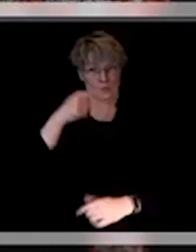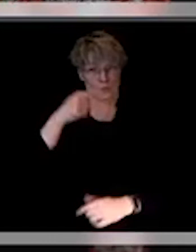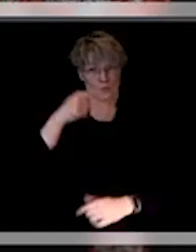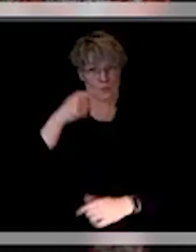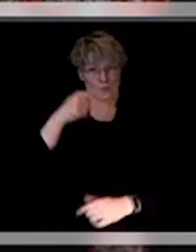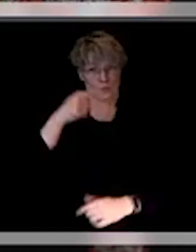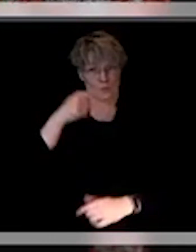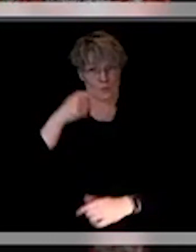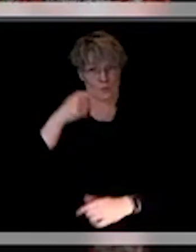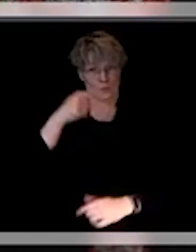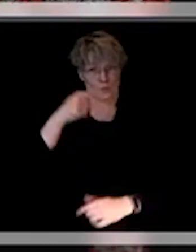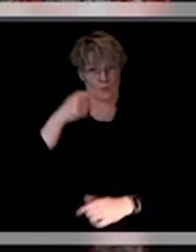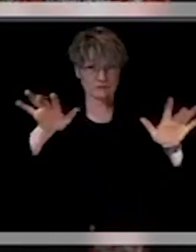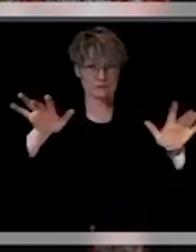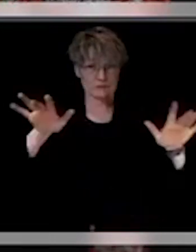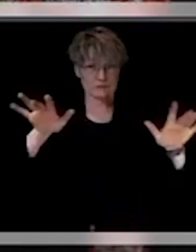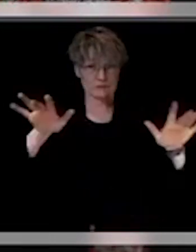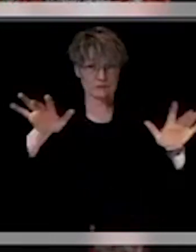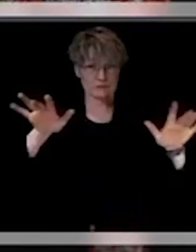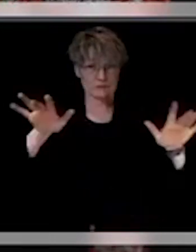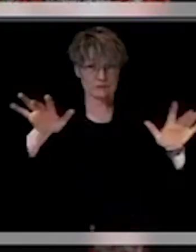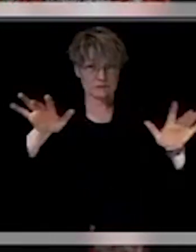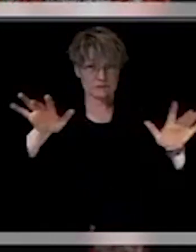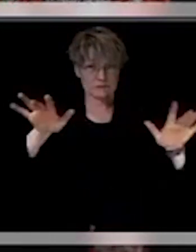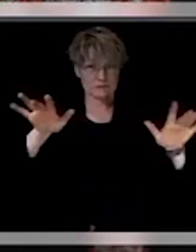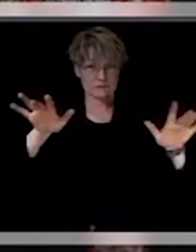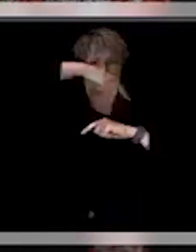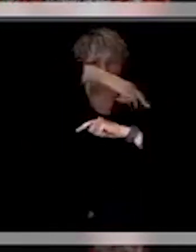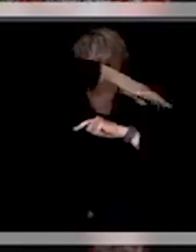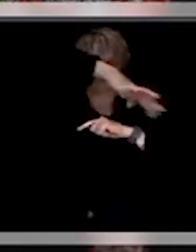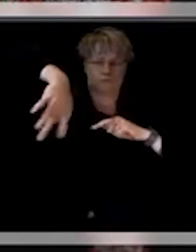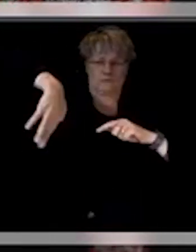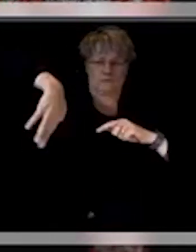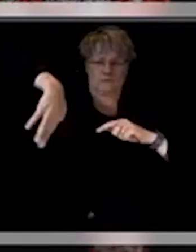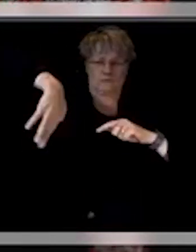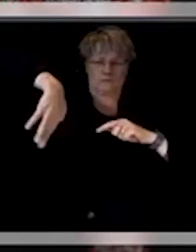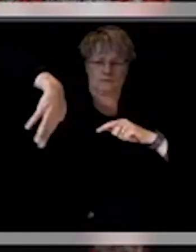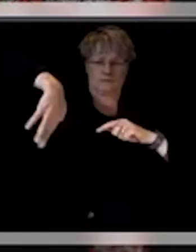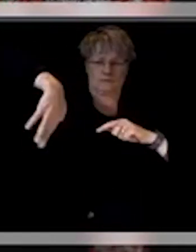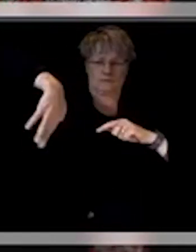a person, but in certain types of activities, in certain types of enclosed spaces, that